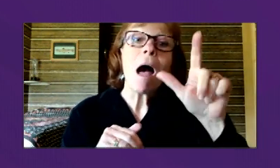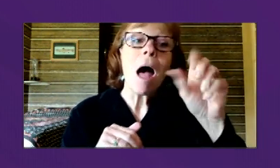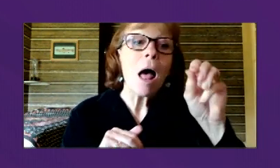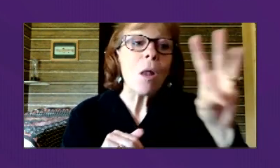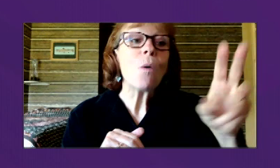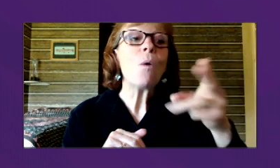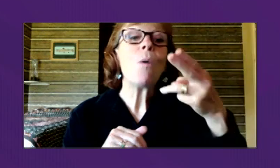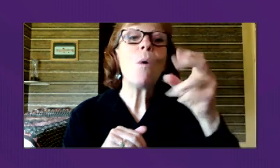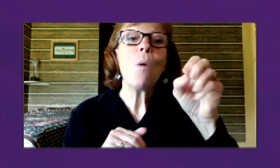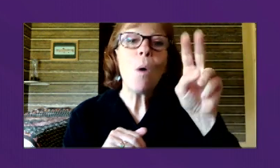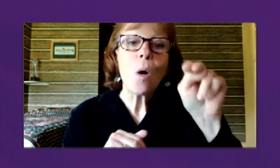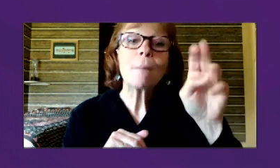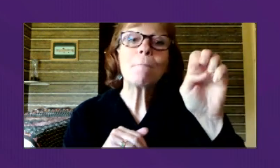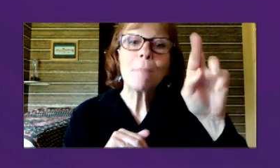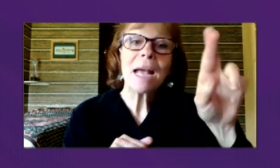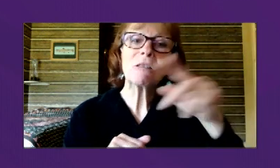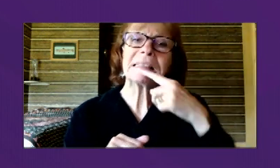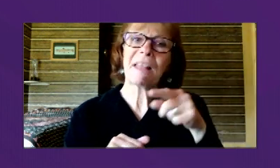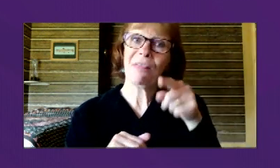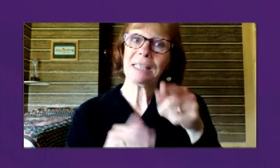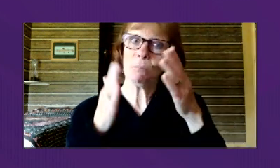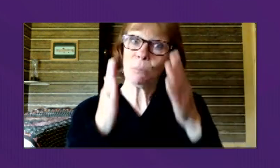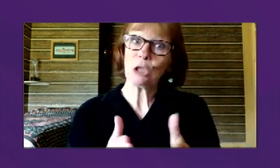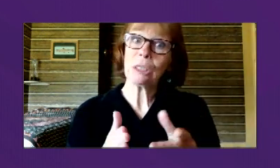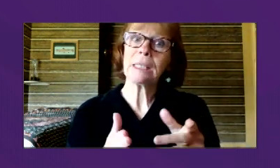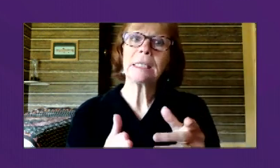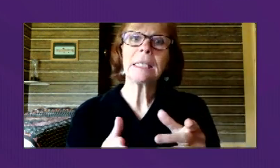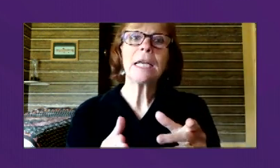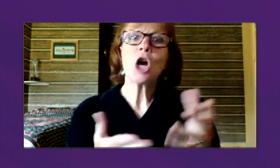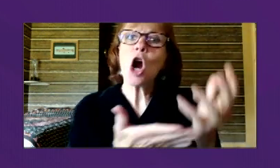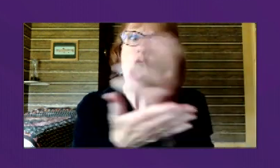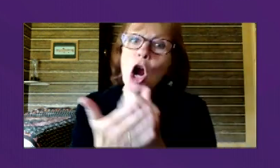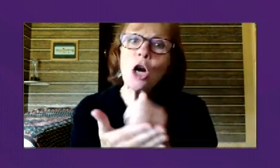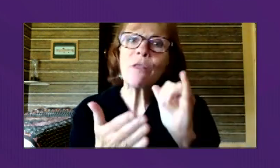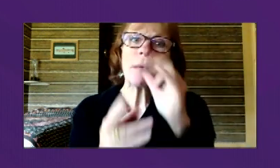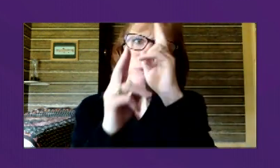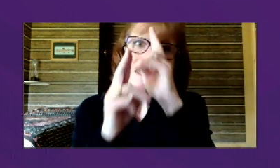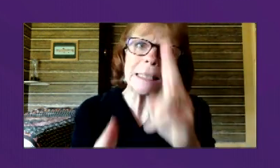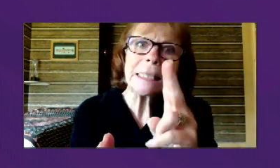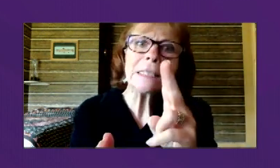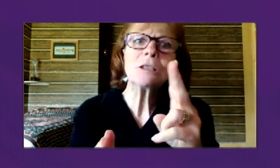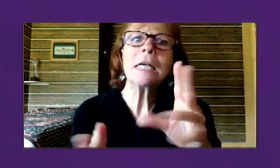prestige and accepted responsibility and portrays these in a very humble way of life."